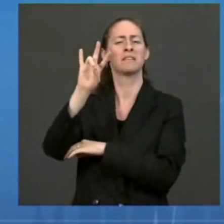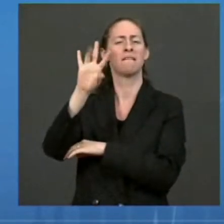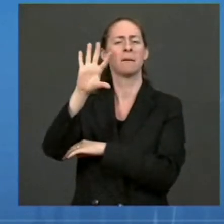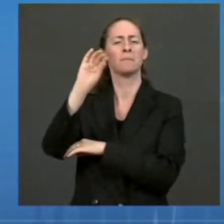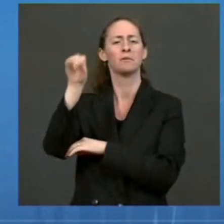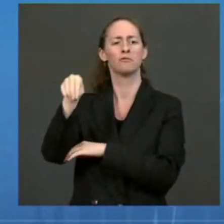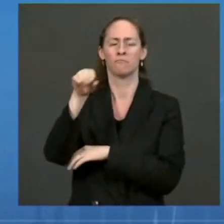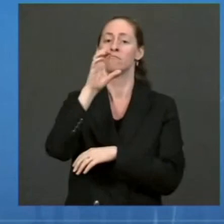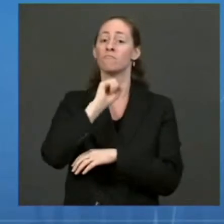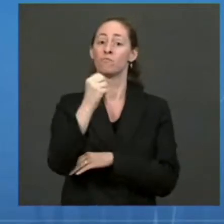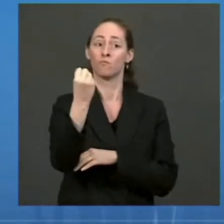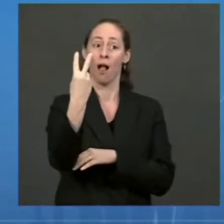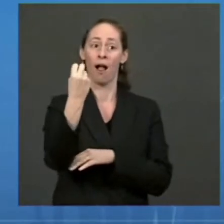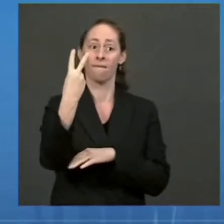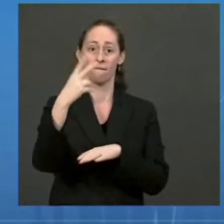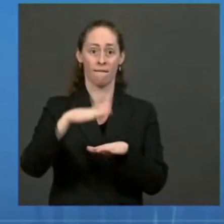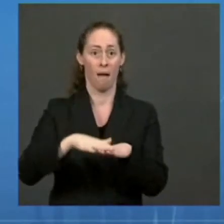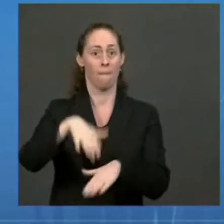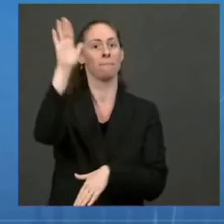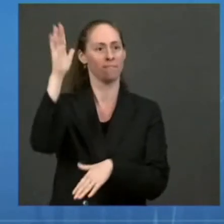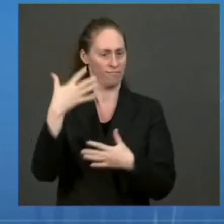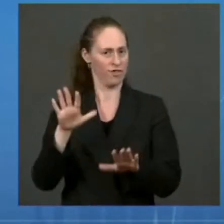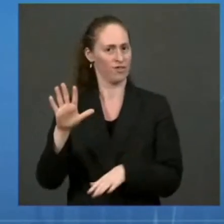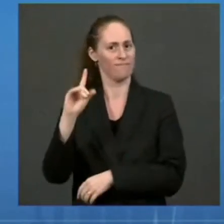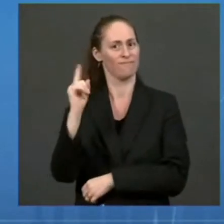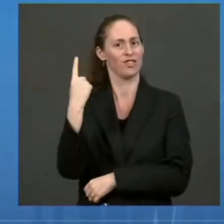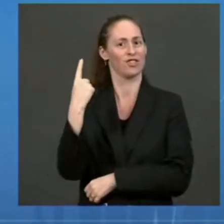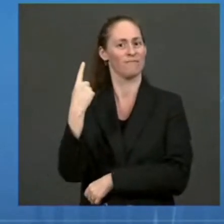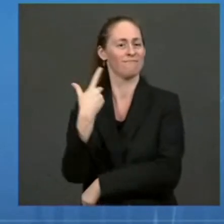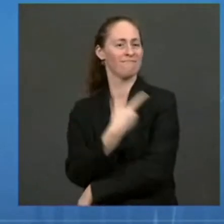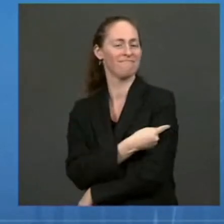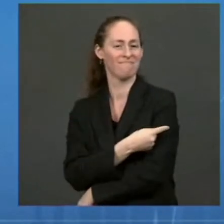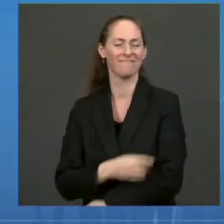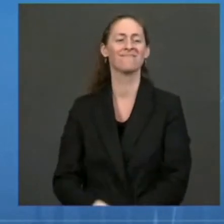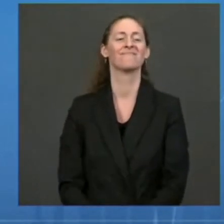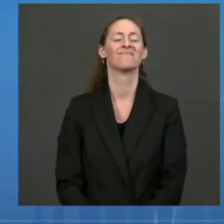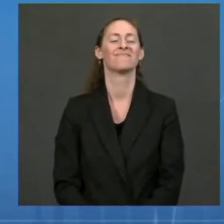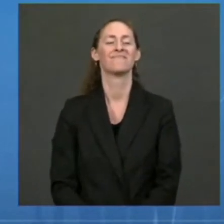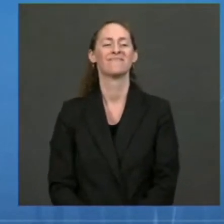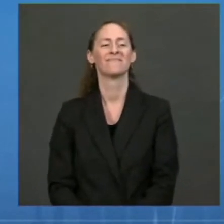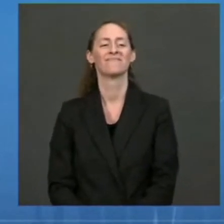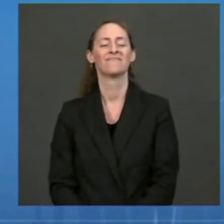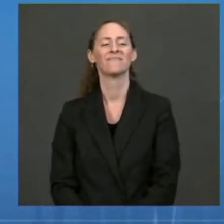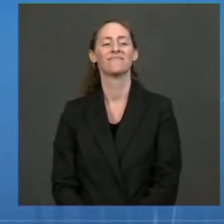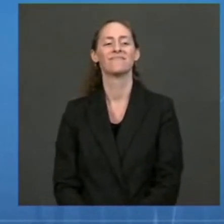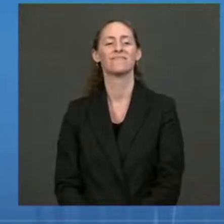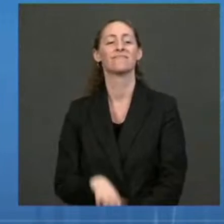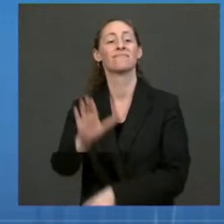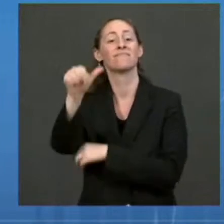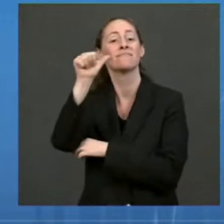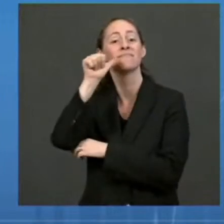AMERICANS, NEARLY 75% OF PEOPLE AGED 12 AND OLDER, HAVE GOTTEN